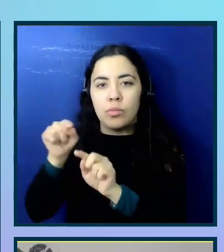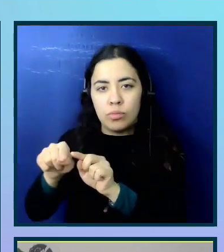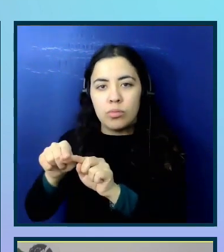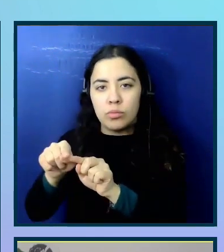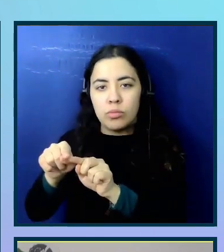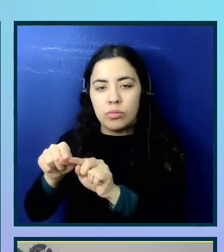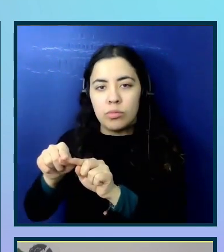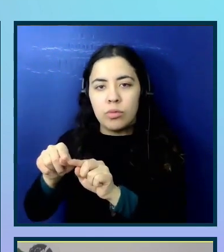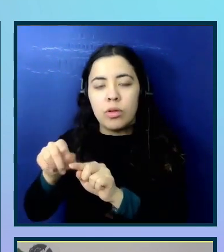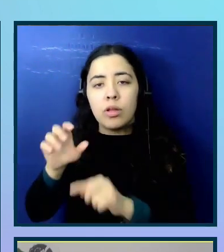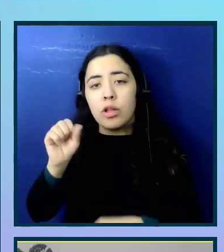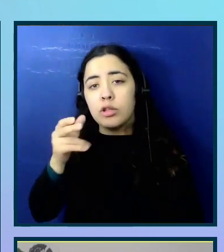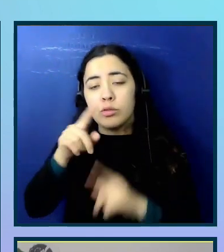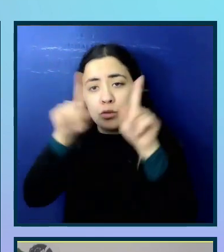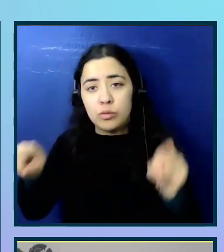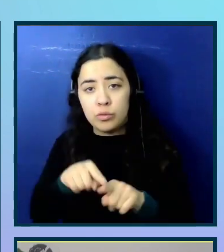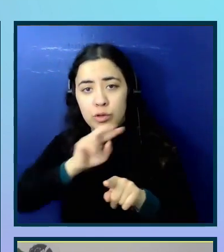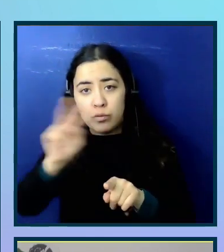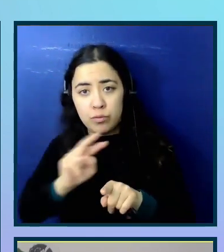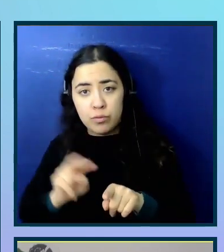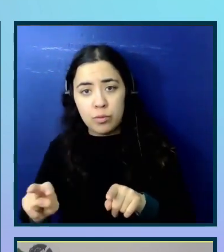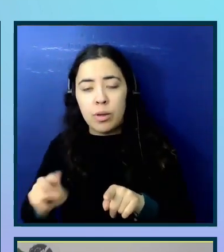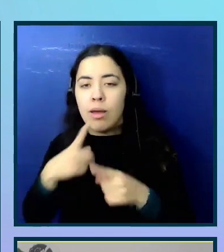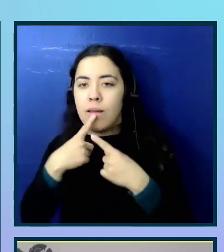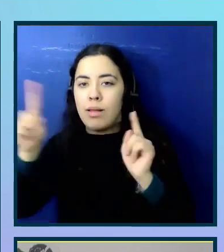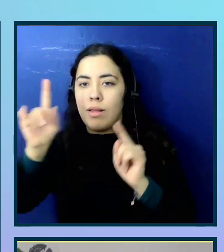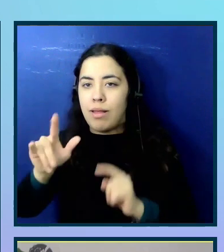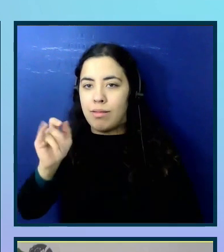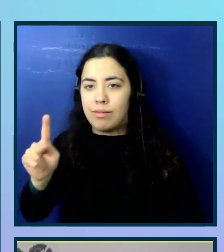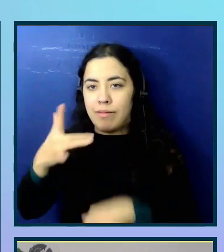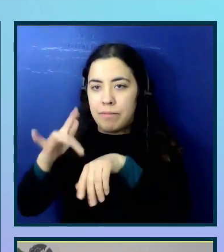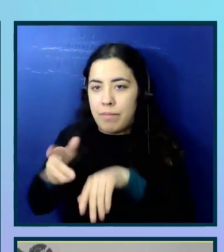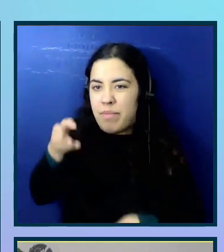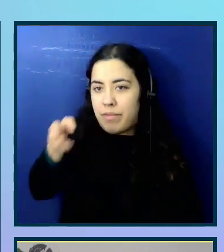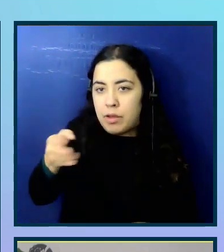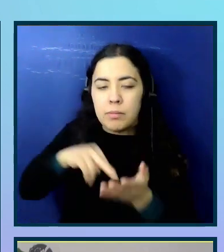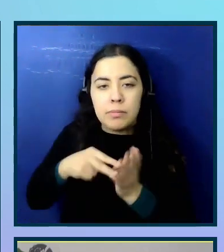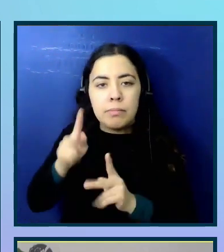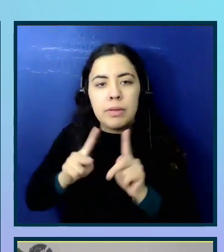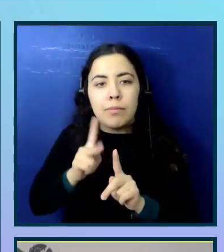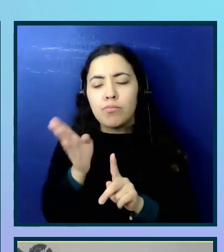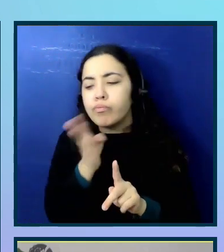it's also announced by the screen readers. And this thing lets people skip directly to the content, the main content of the page.